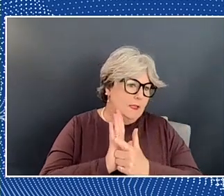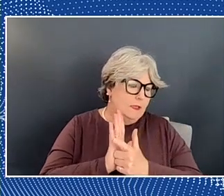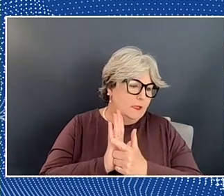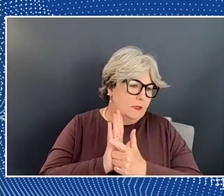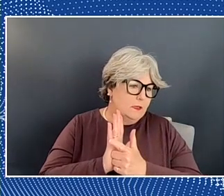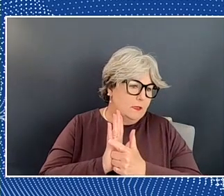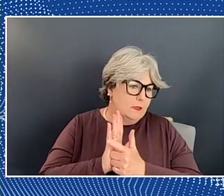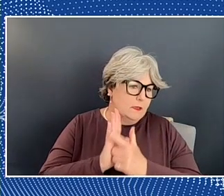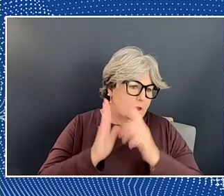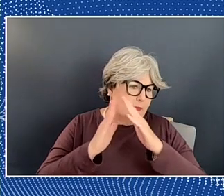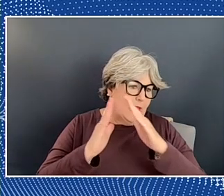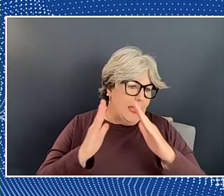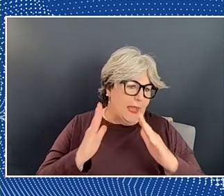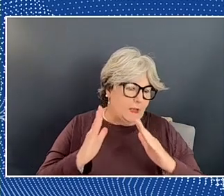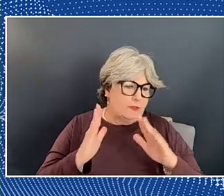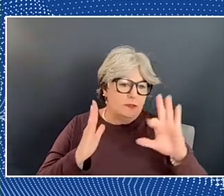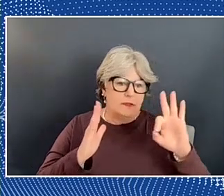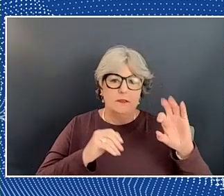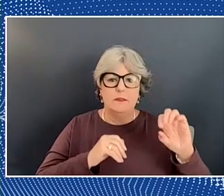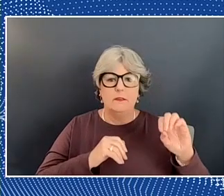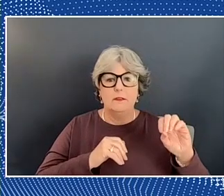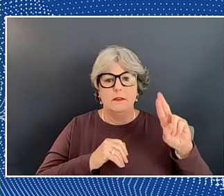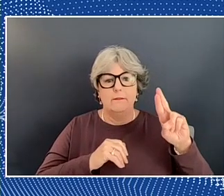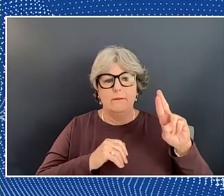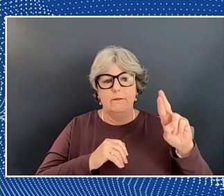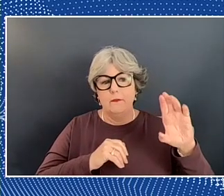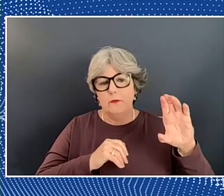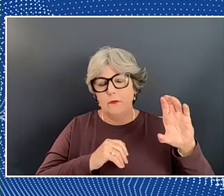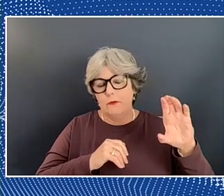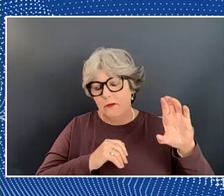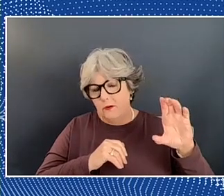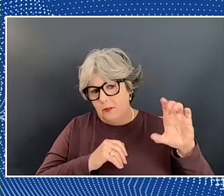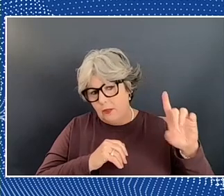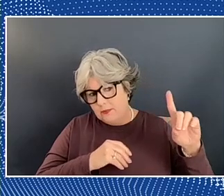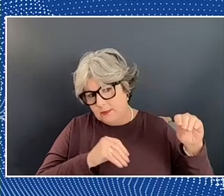foreclosed and had to be sold, if there